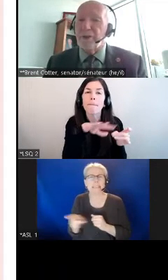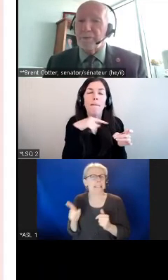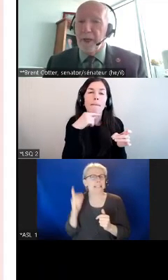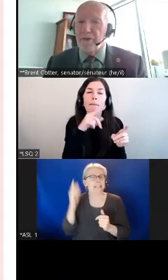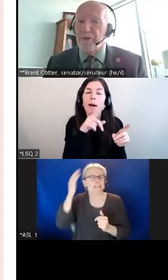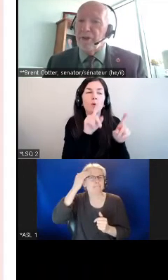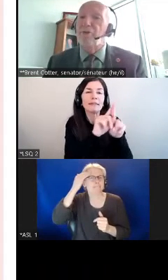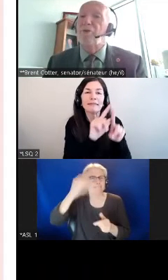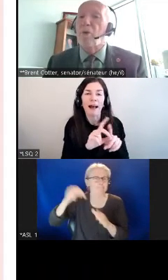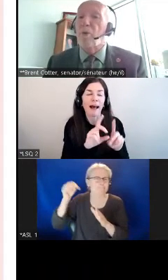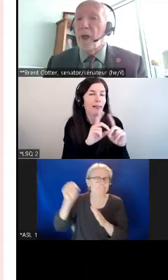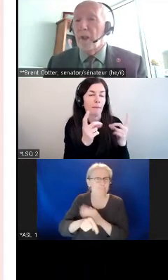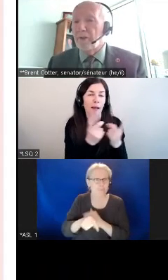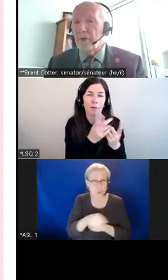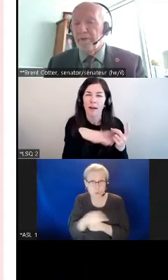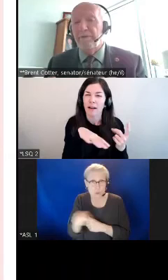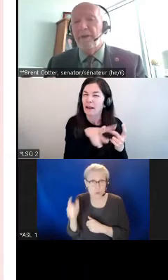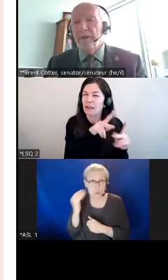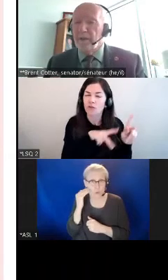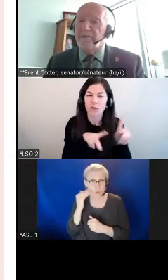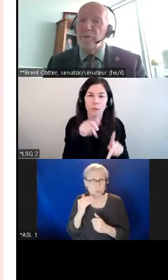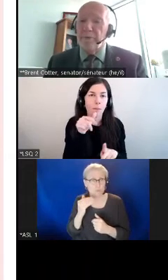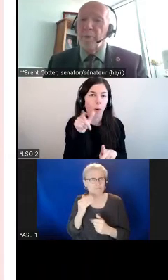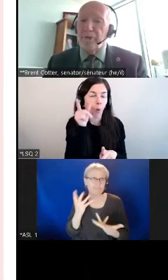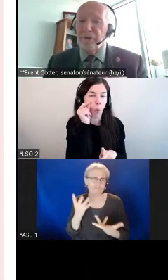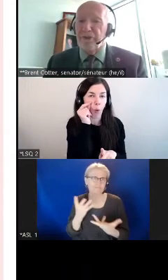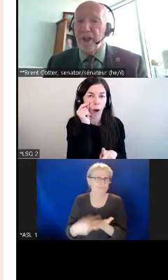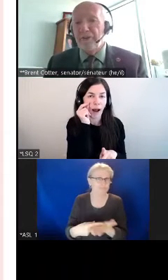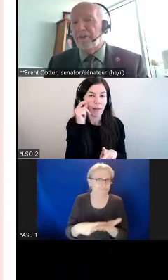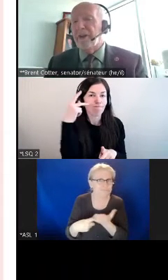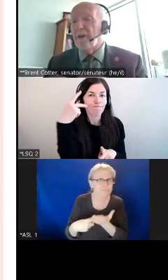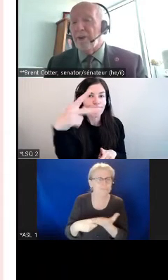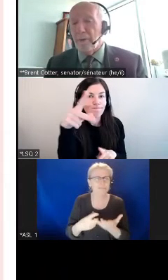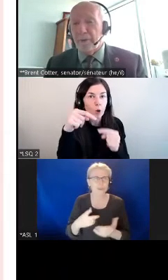THE SUBJECT MATTER THAT YOU KNOW WELL. YOU HAVE LIVED WITH BOTH THE CHALLENGE AND NOW